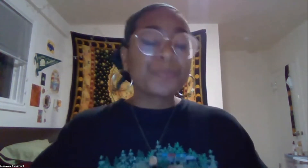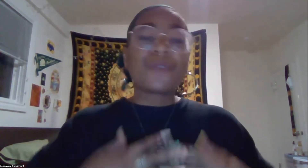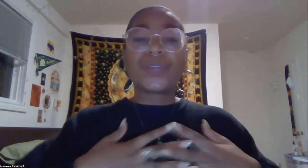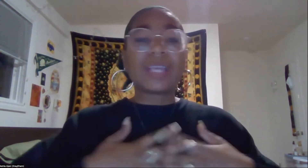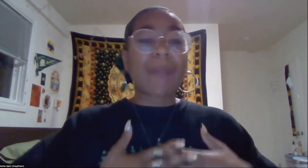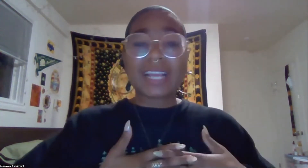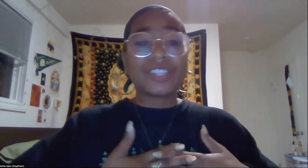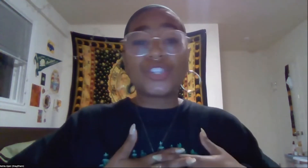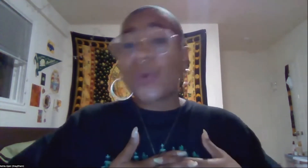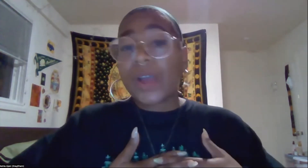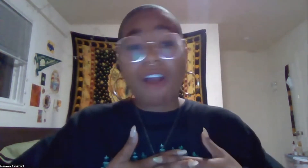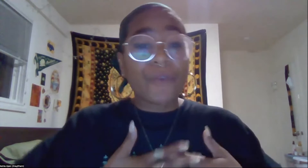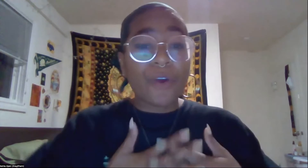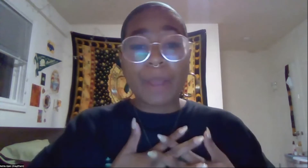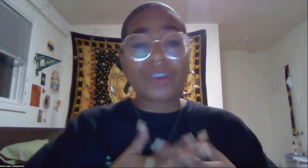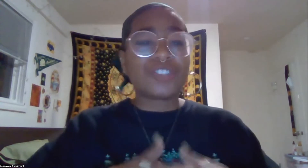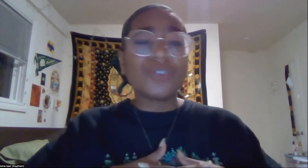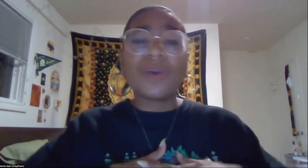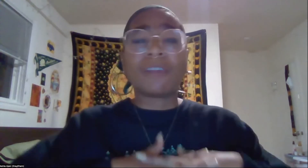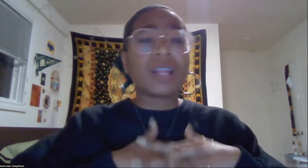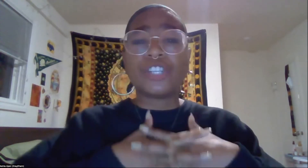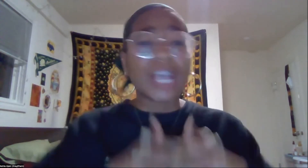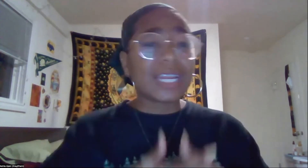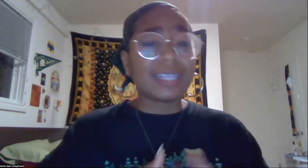Folding back into the joy our forebears knew unapologetically